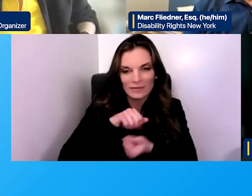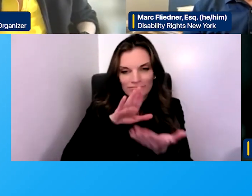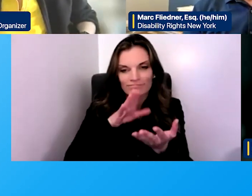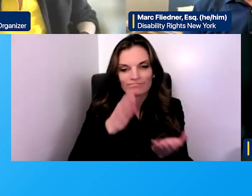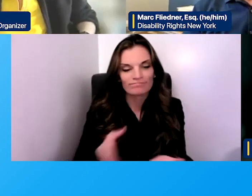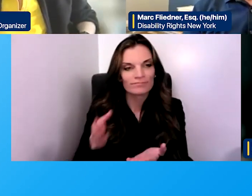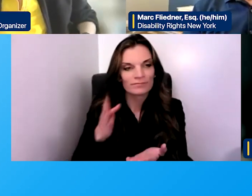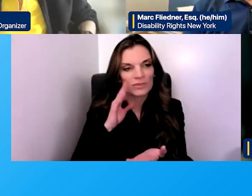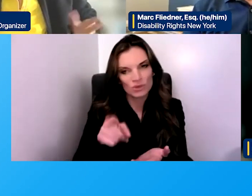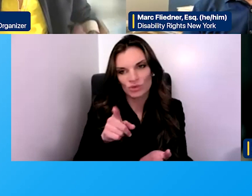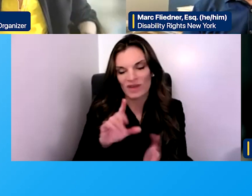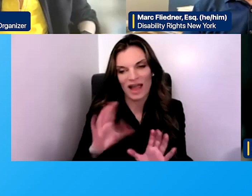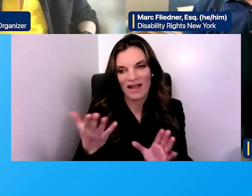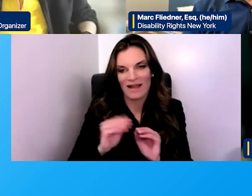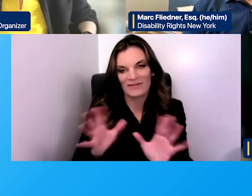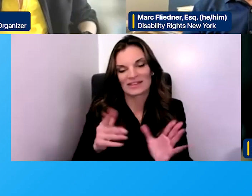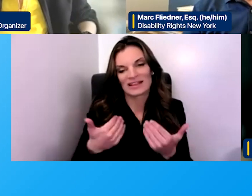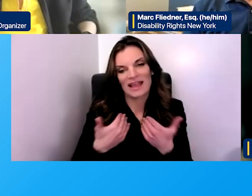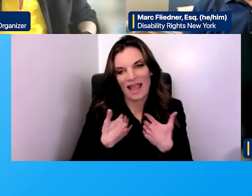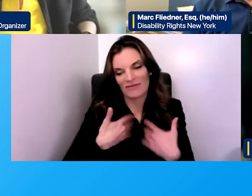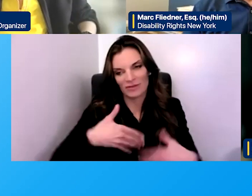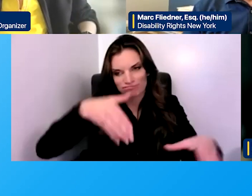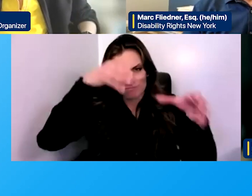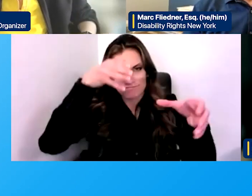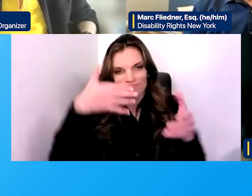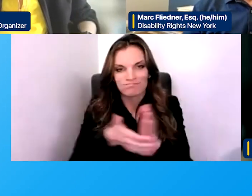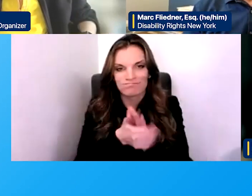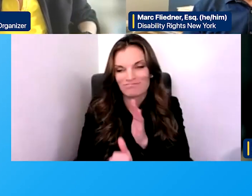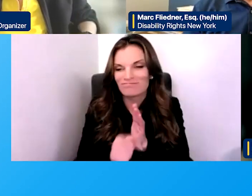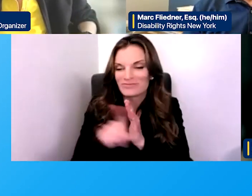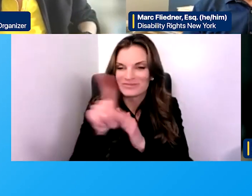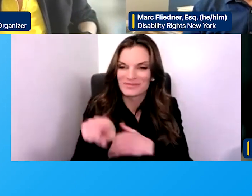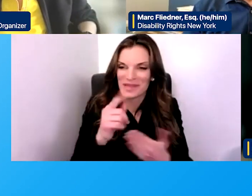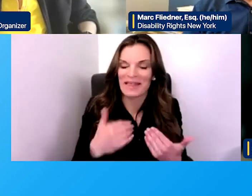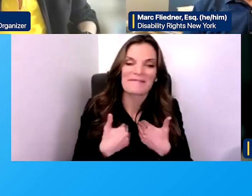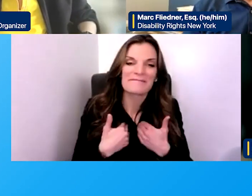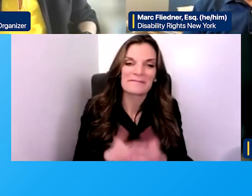strategies because you have a wealth of skill sets and knowledge that can help us to be